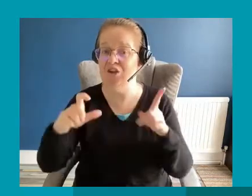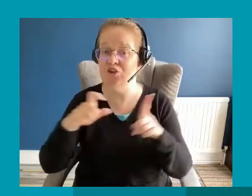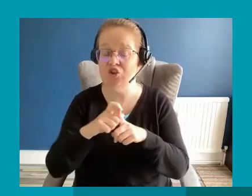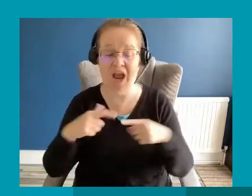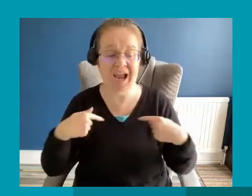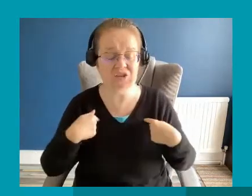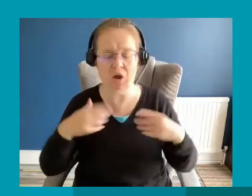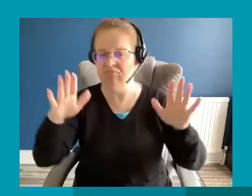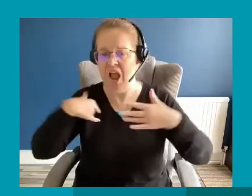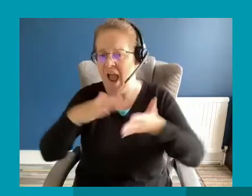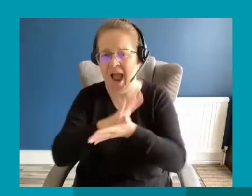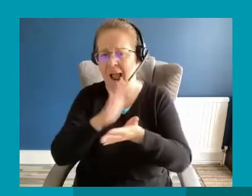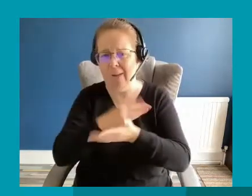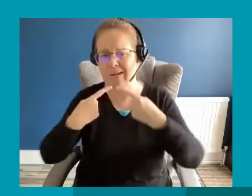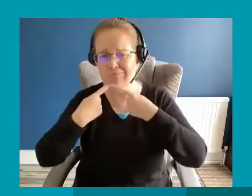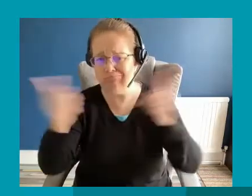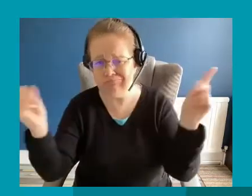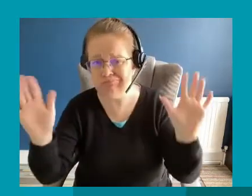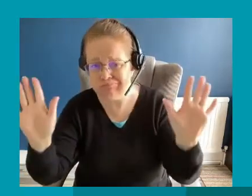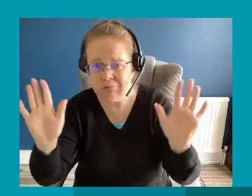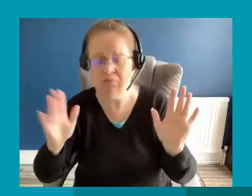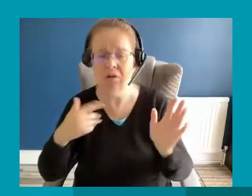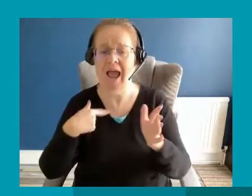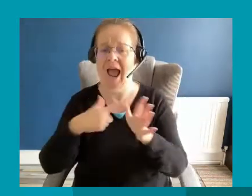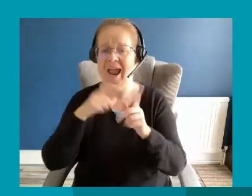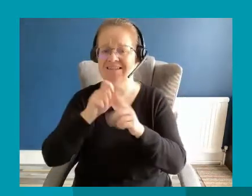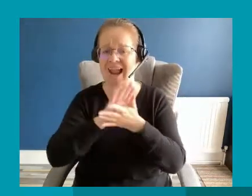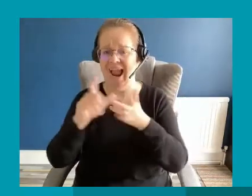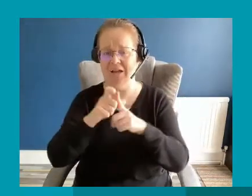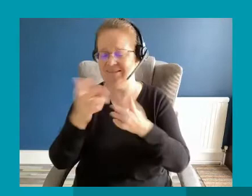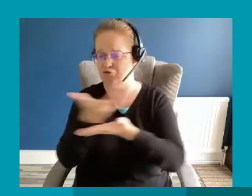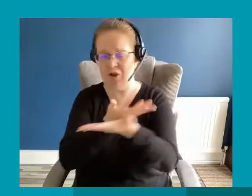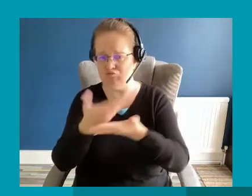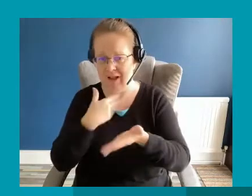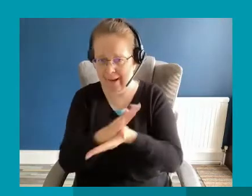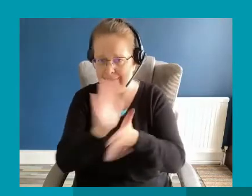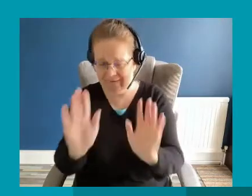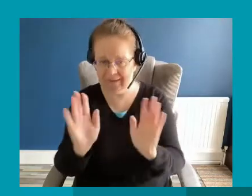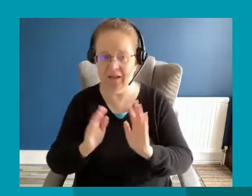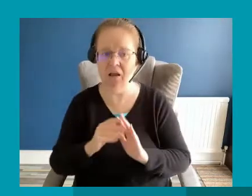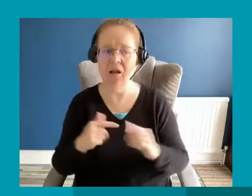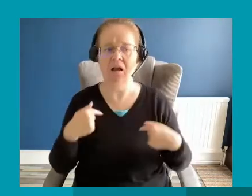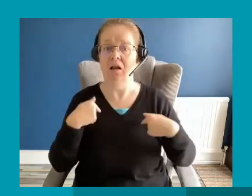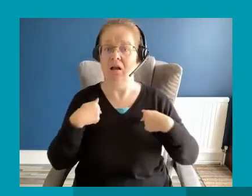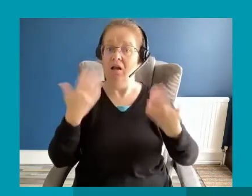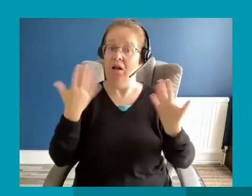with everyone here, by the way. But you know, I remember applying for thinking about applying.